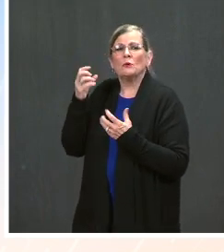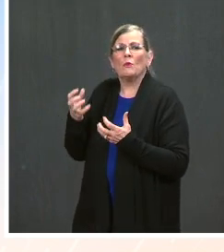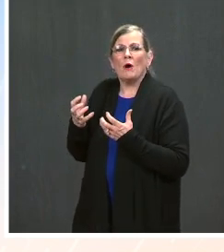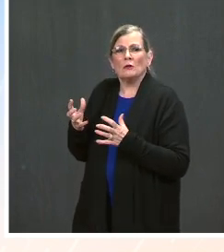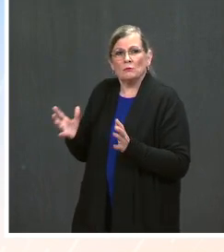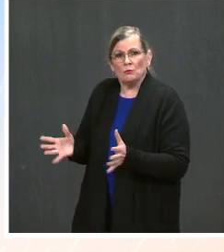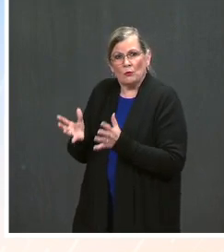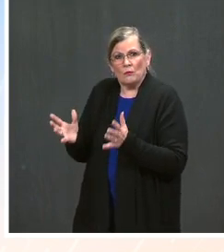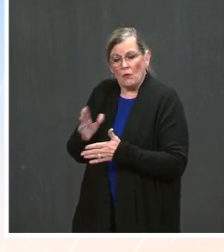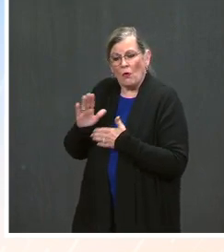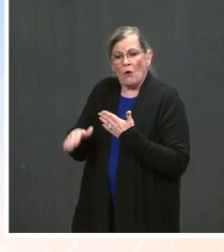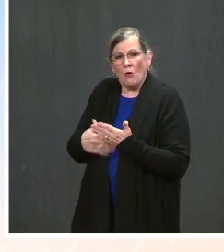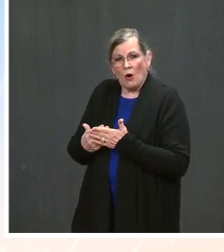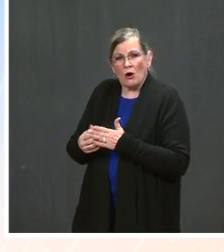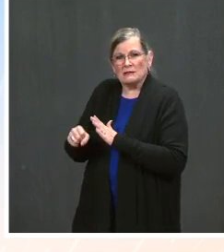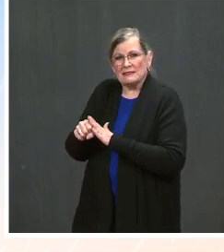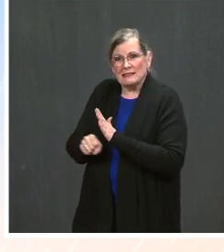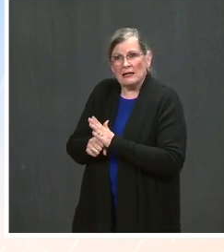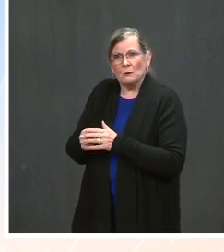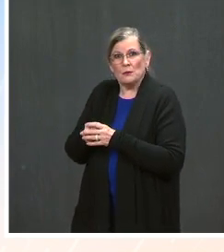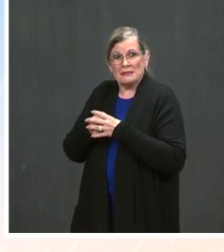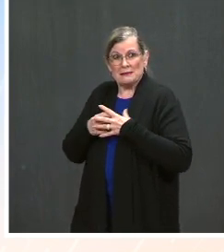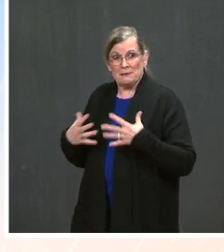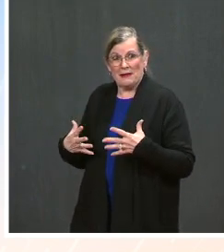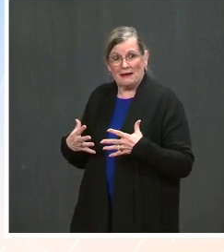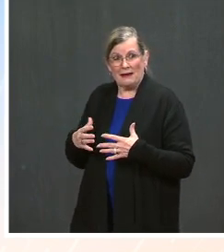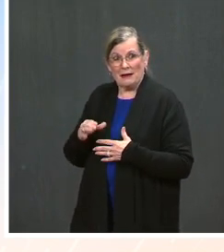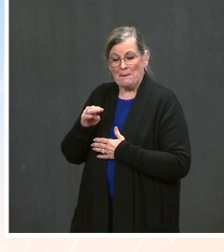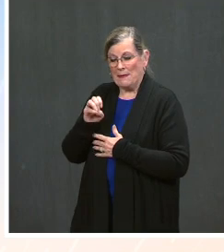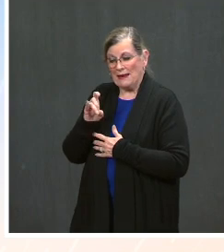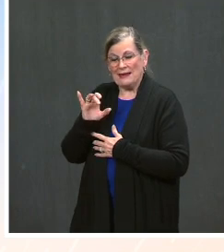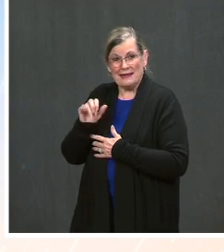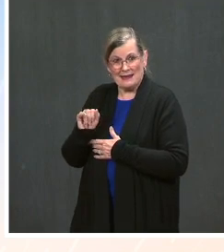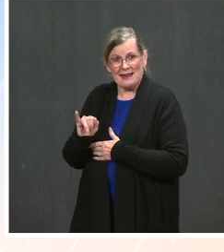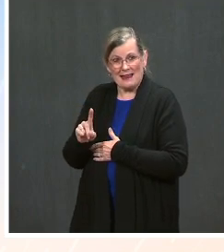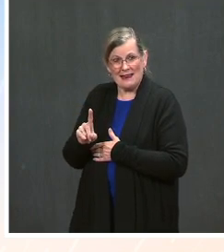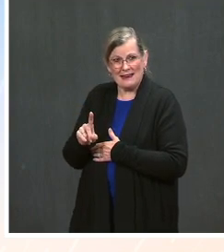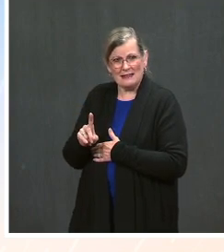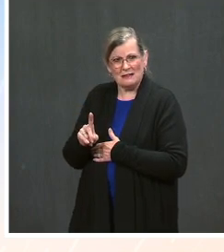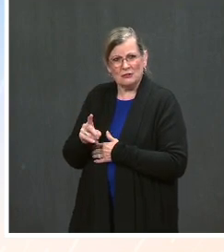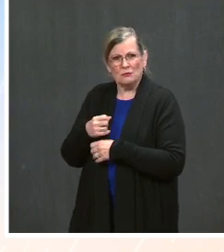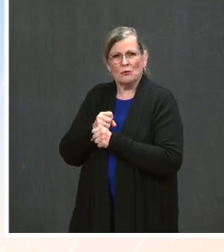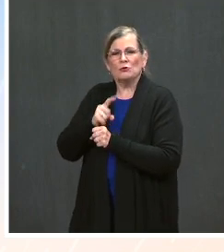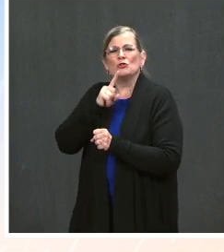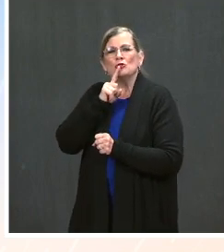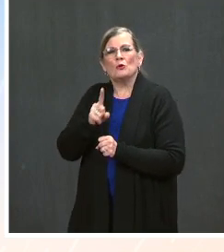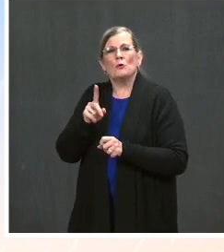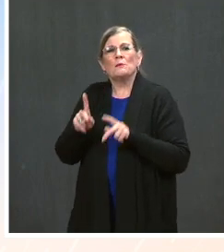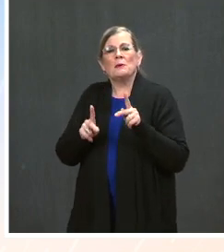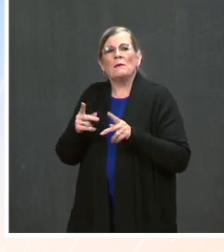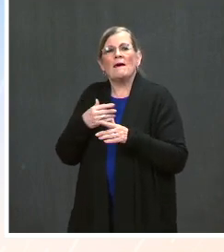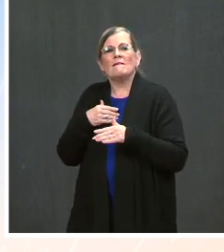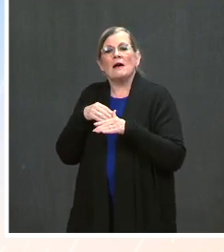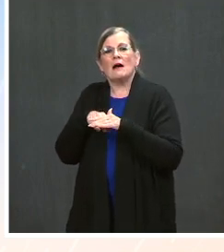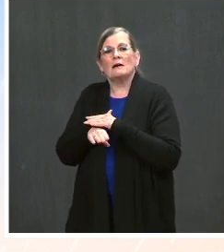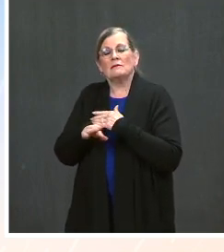to ensure more people are covered in states and have access to affordable healthcare. But in terms of flexibility, I'll have to talk to Gene --